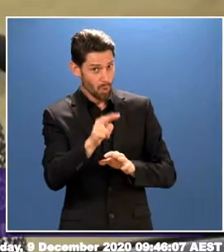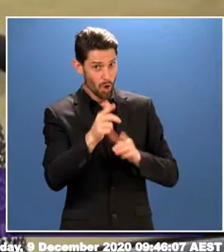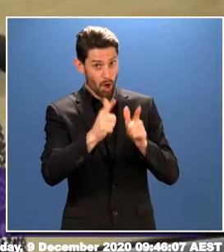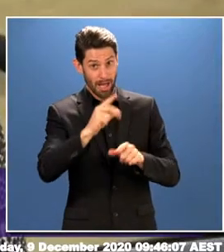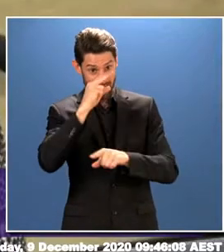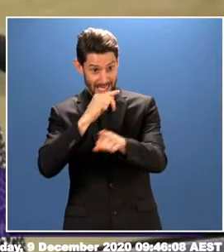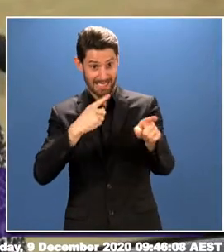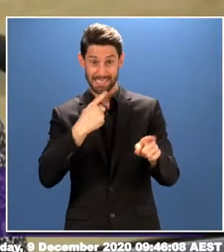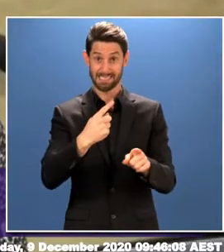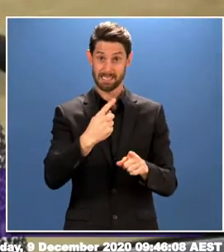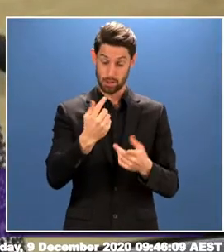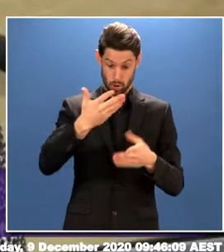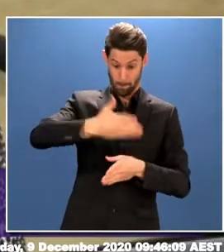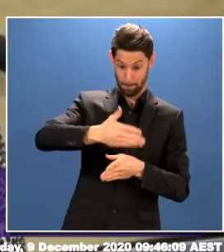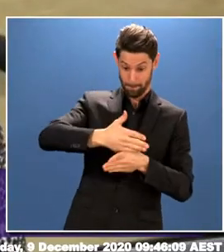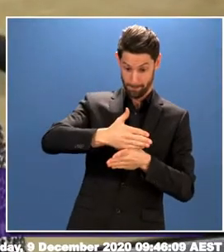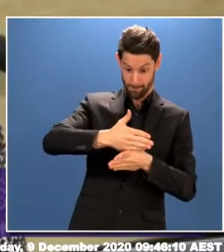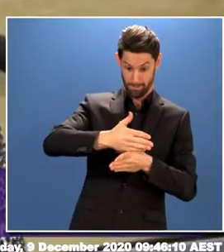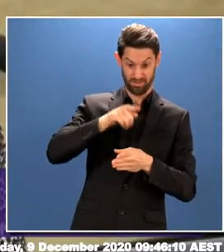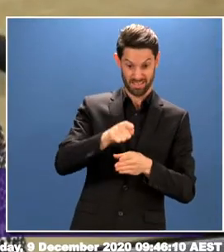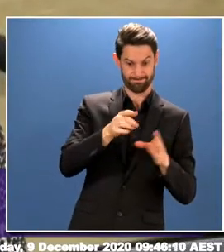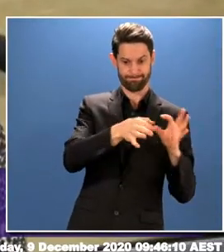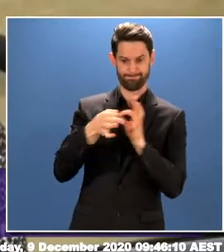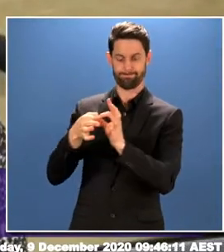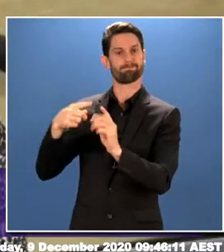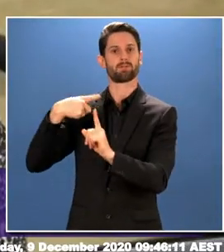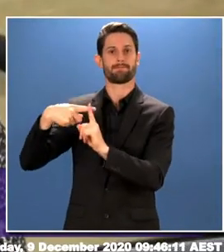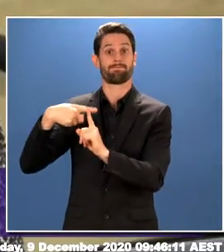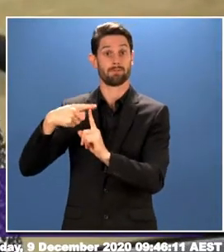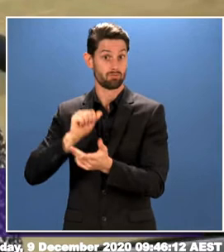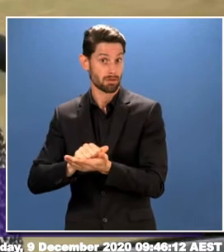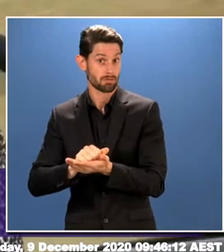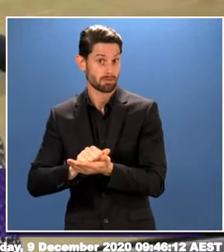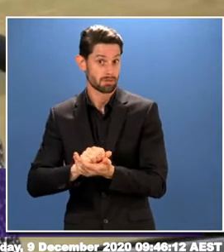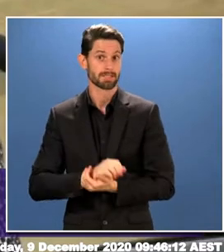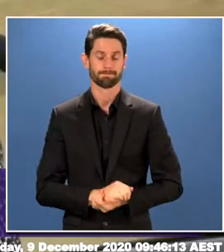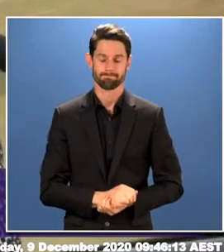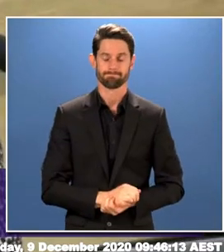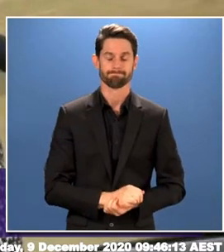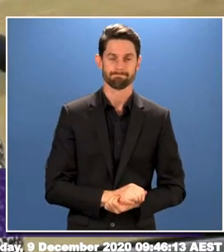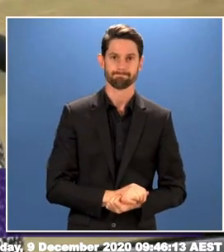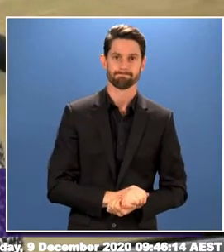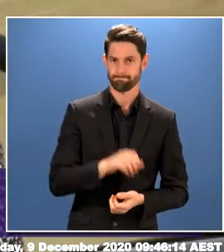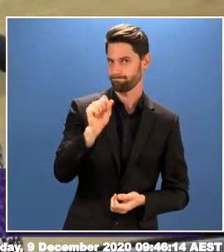overwhelmingly positive concept for participants. Is that a fair statement? Absolutely, yes.